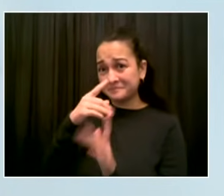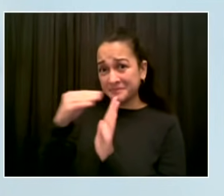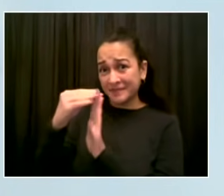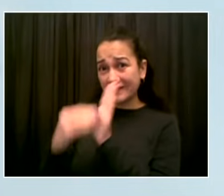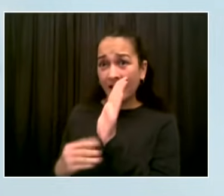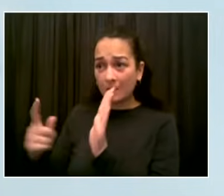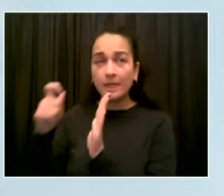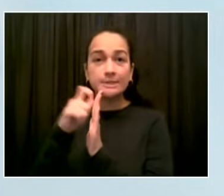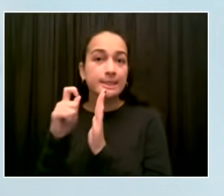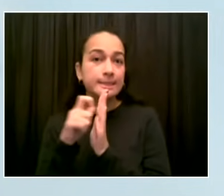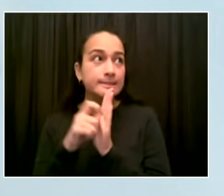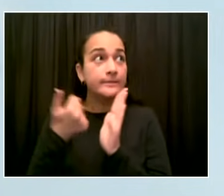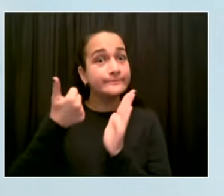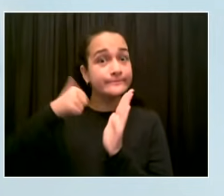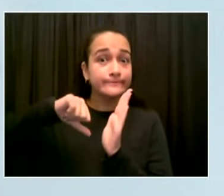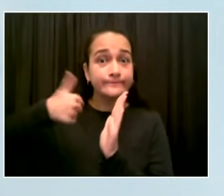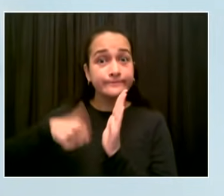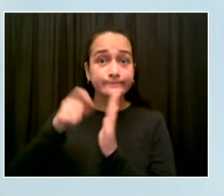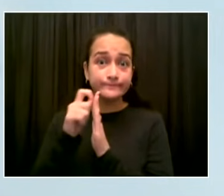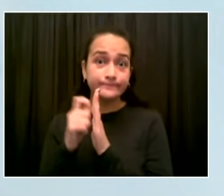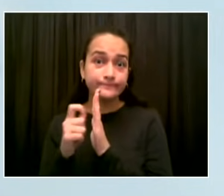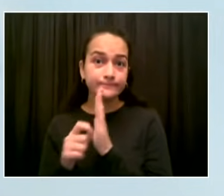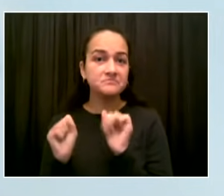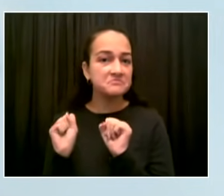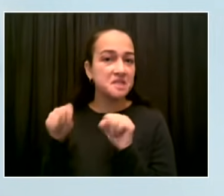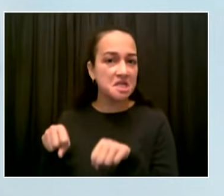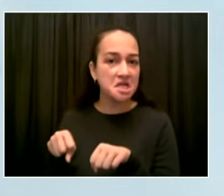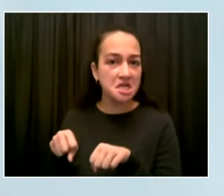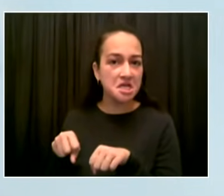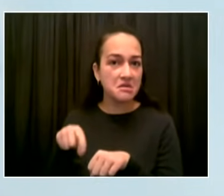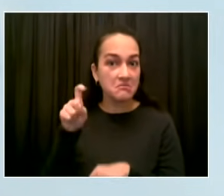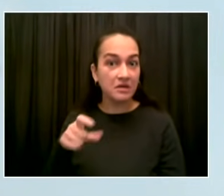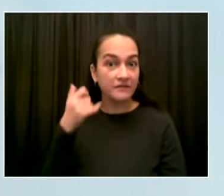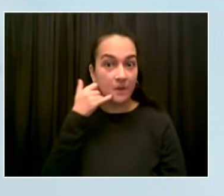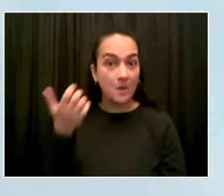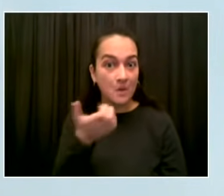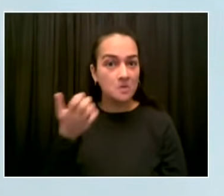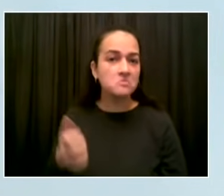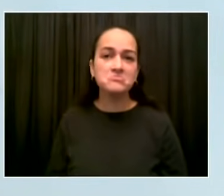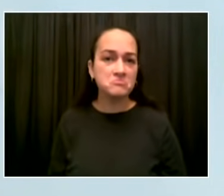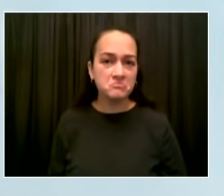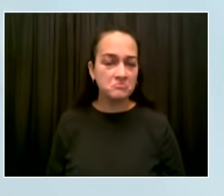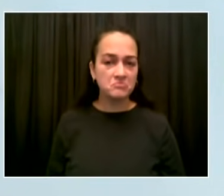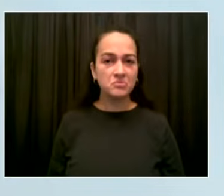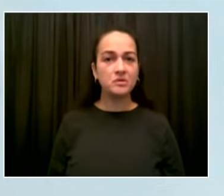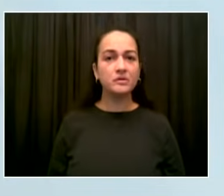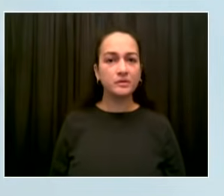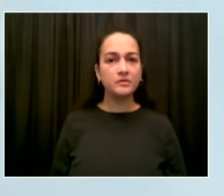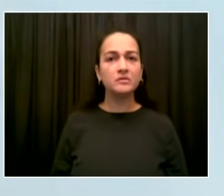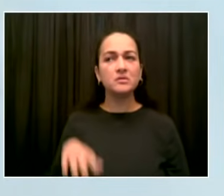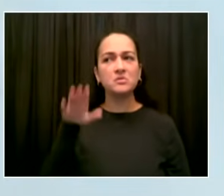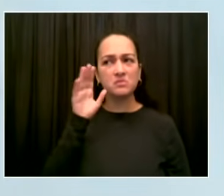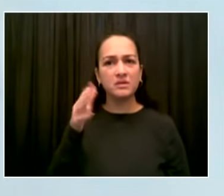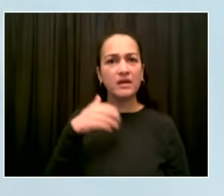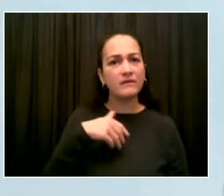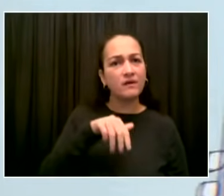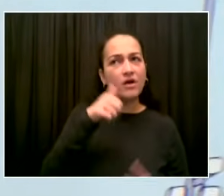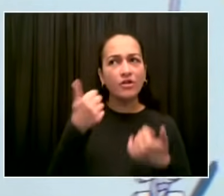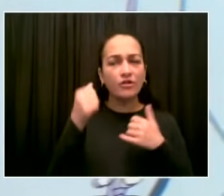WELL AND YOUL'L SEE, IN THE FUTURE WE WILLE B LAUNCHING WHERE WE WILLE B REACHING OUT TO THE INDIVIDUALS THAT ARE NOT TECH SAVVY.